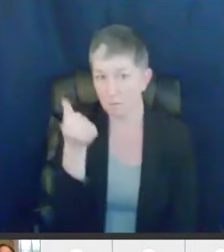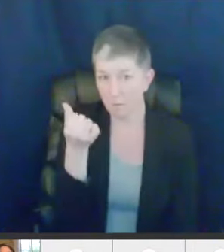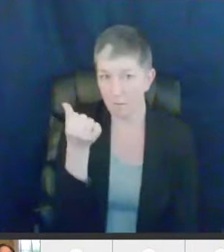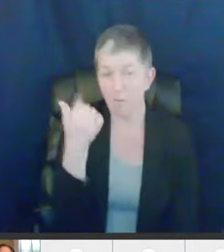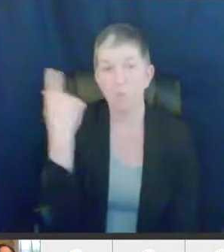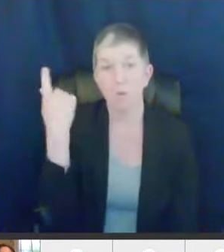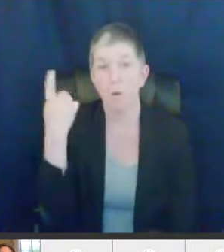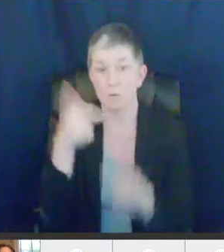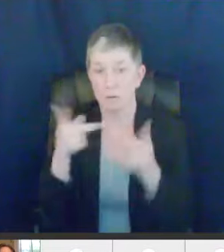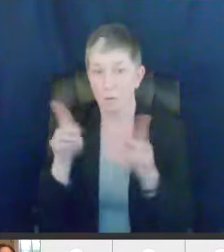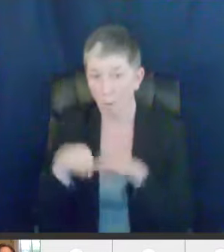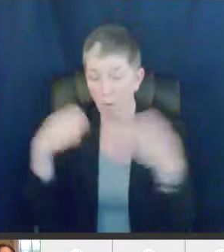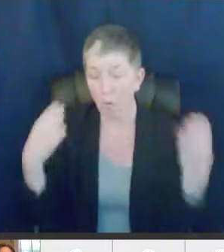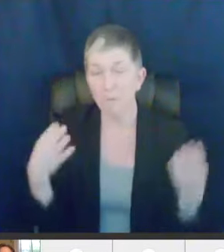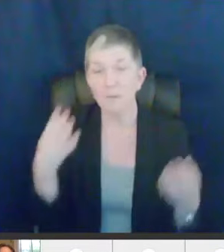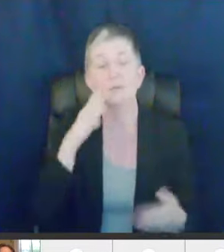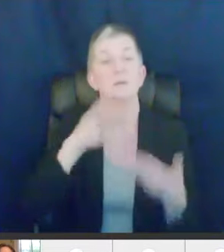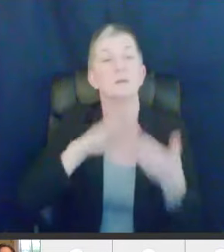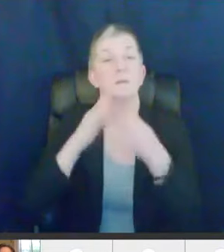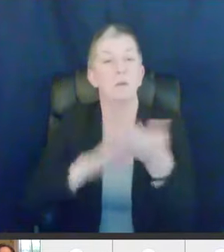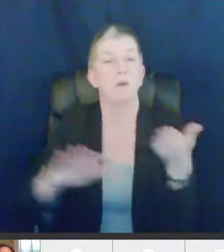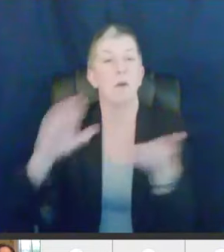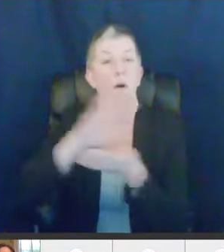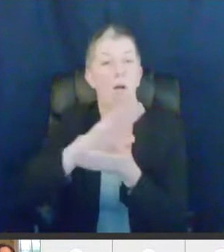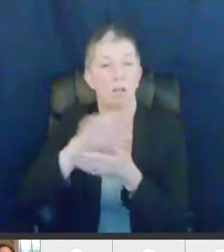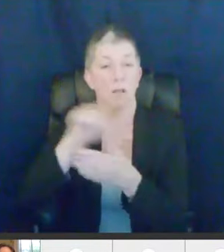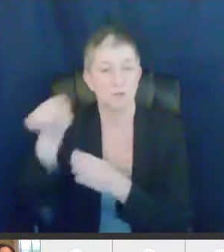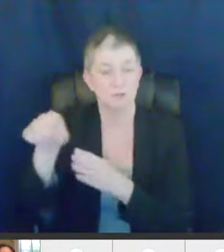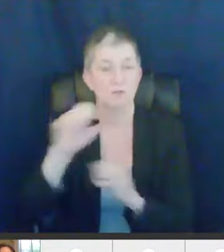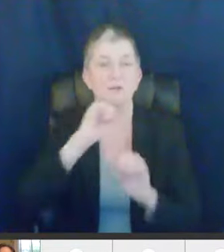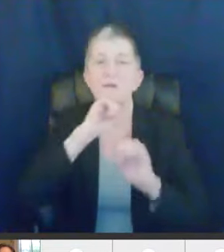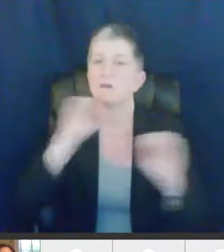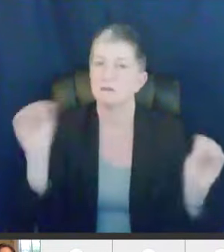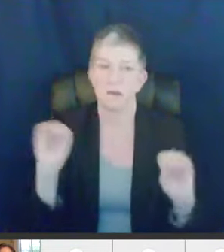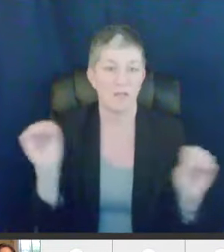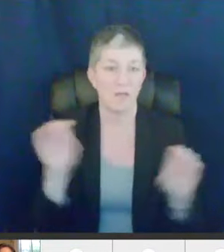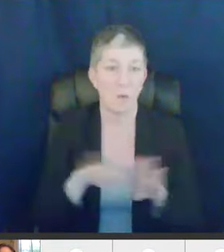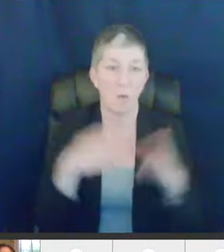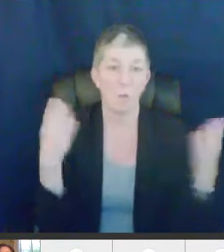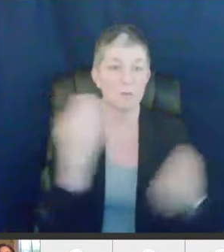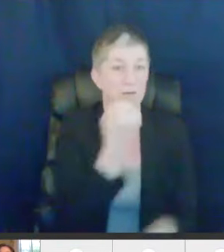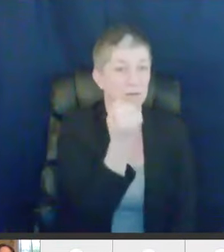the community college site nothing will be open Sunday or Monday and then all